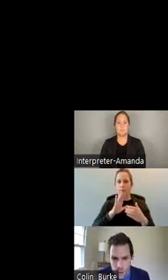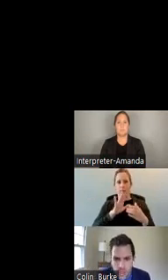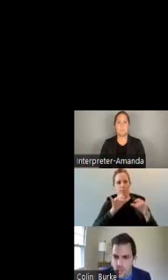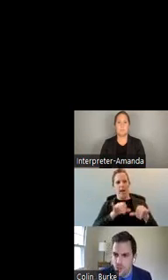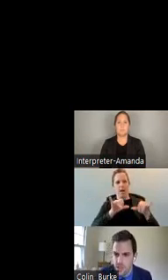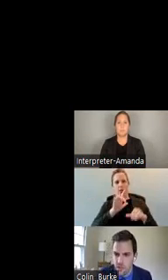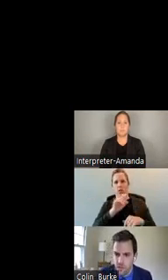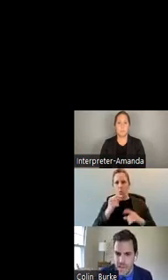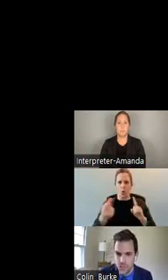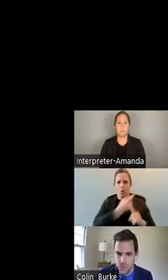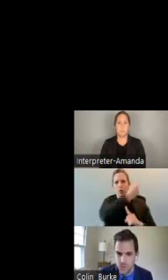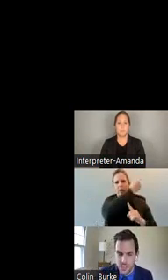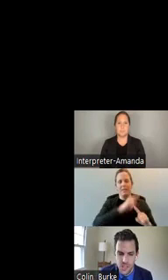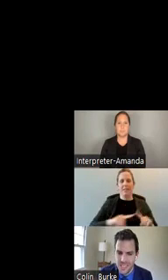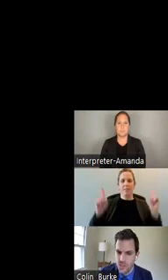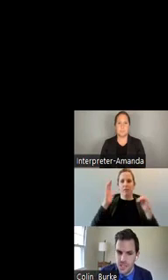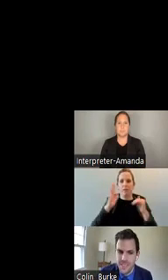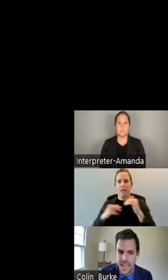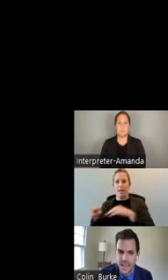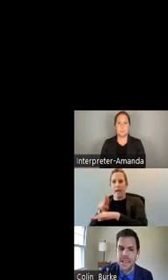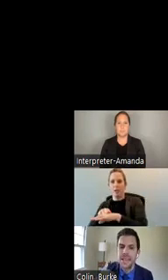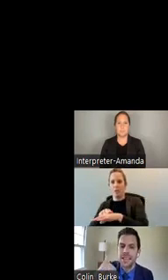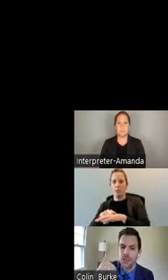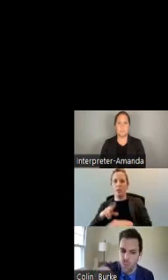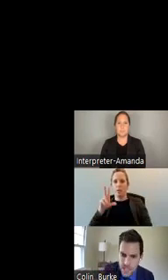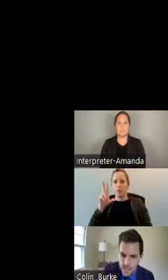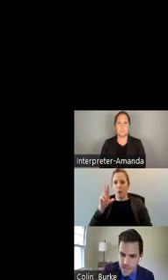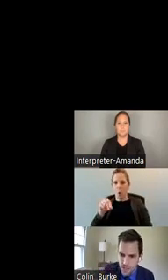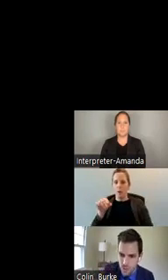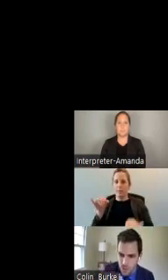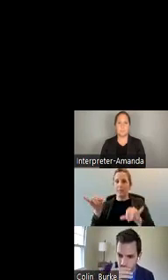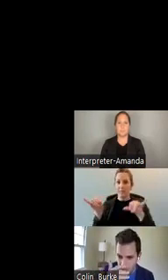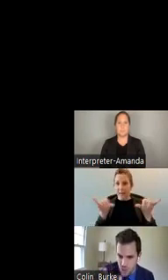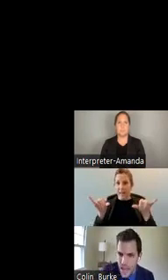looked so different from the national population it's just that the rates of each disorder was much